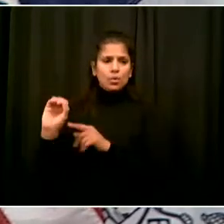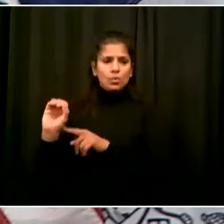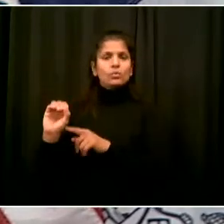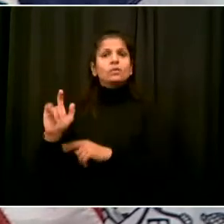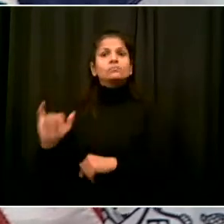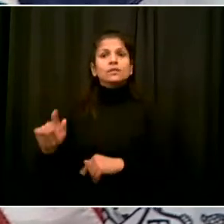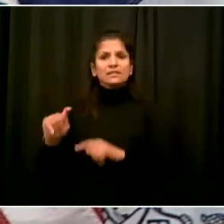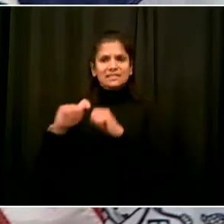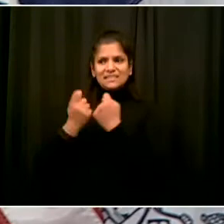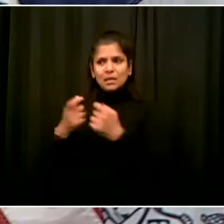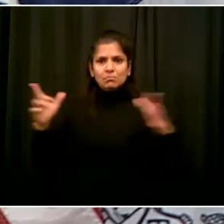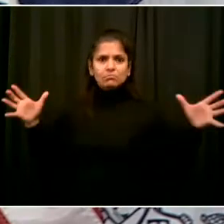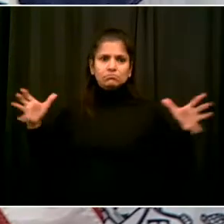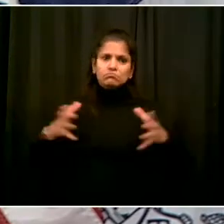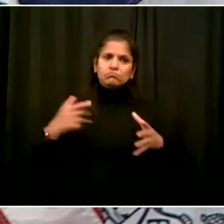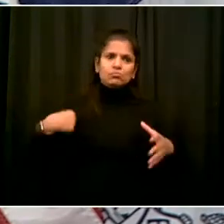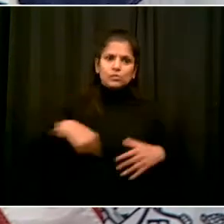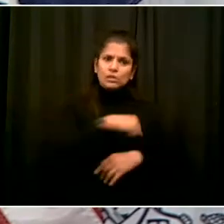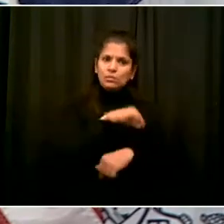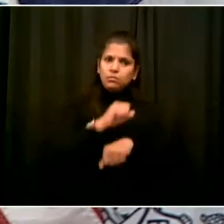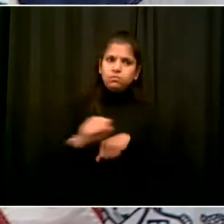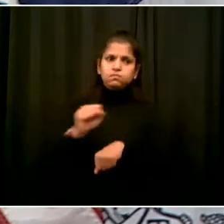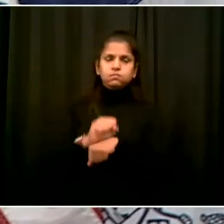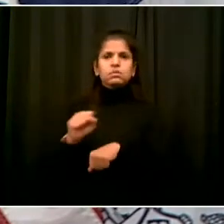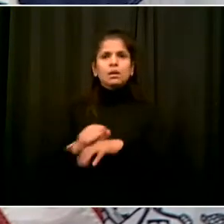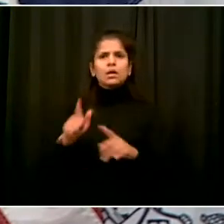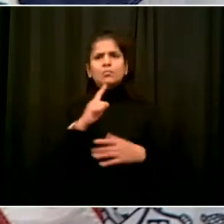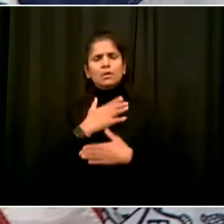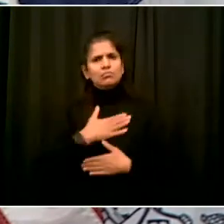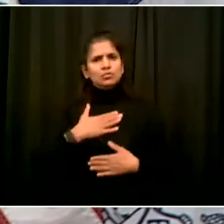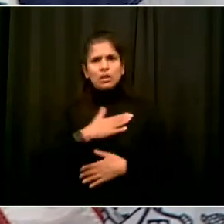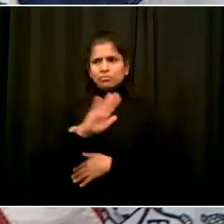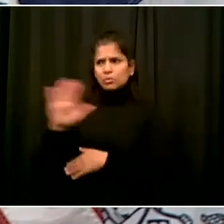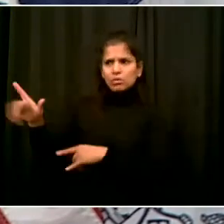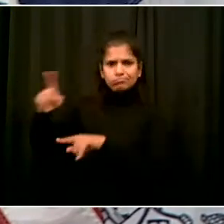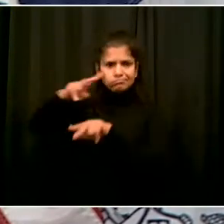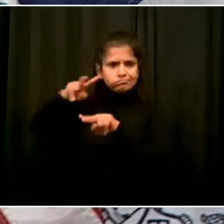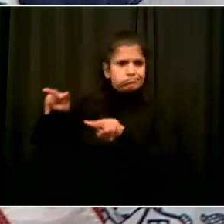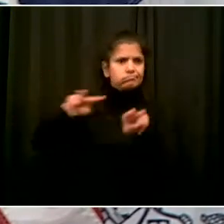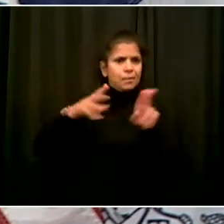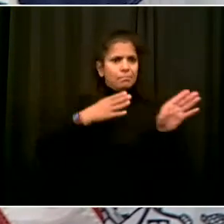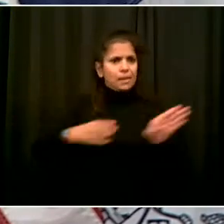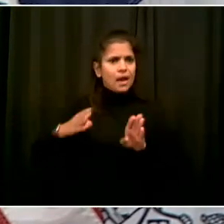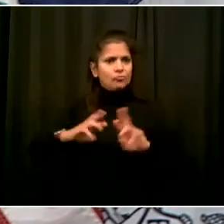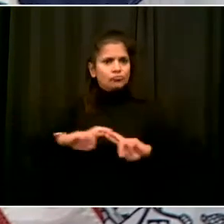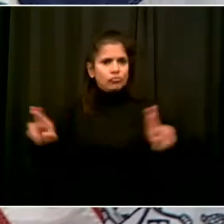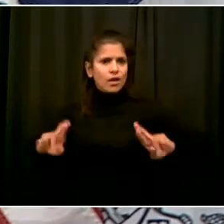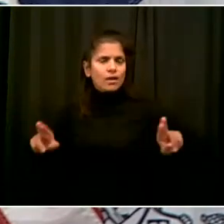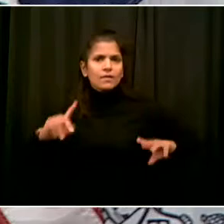TEAM FOR WHAT YOU GUYS HAVE BEBEEN DOING. IT'S BEEN SOABLUTELY CRUCIAL. AND WE REALLY APPRECIATE THE